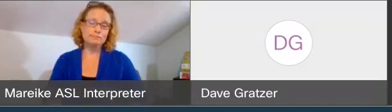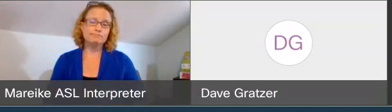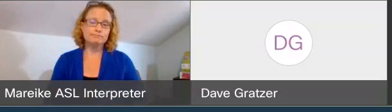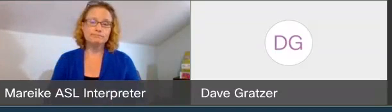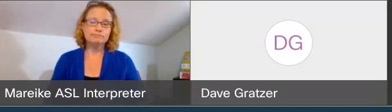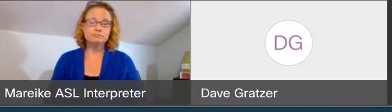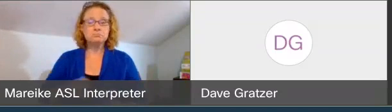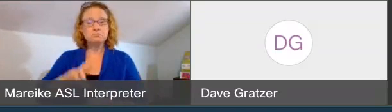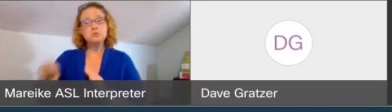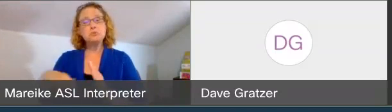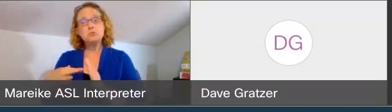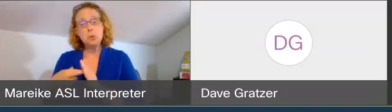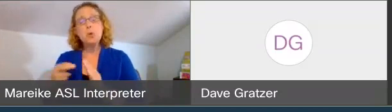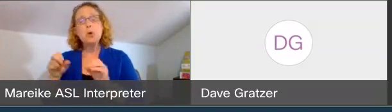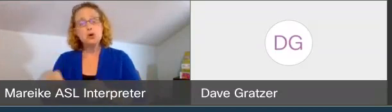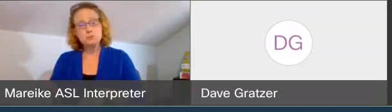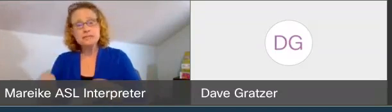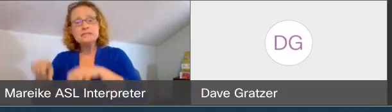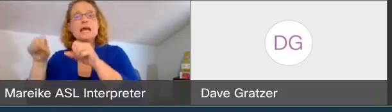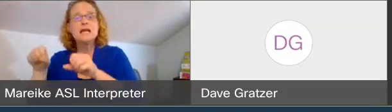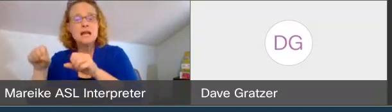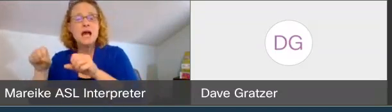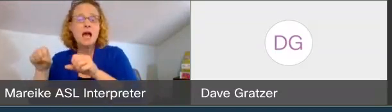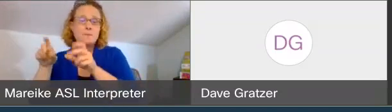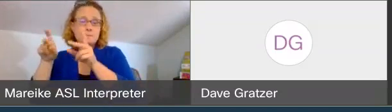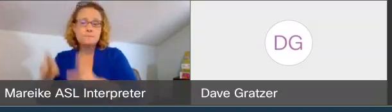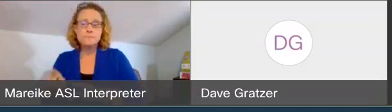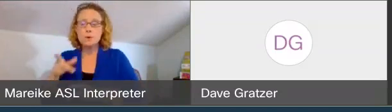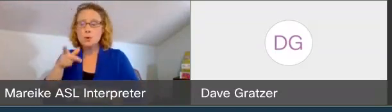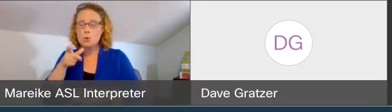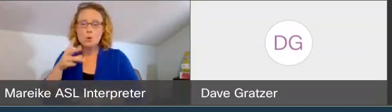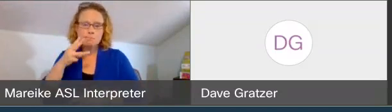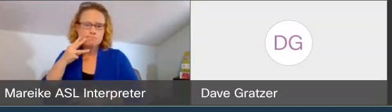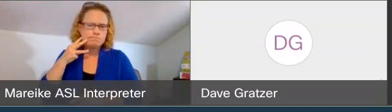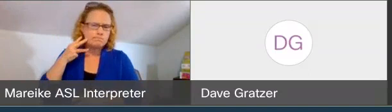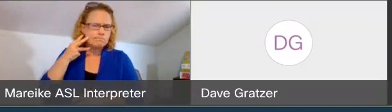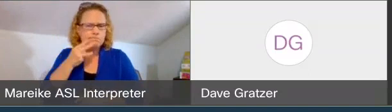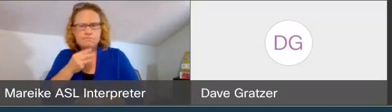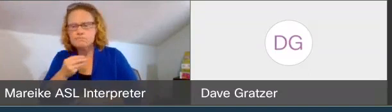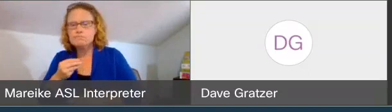could be filled. I think by someone who is very experienced, especially in navigating complicated